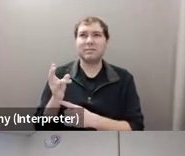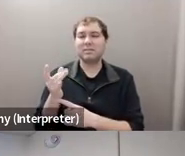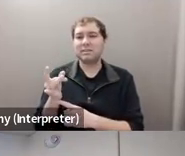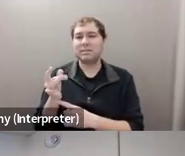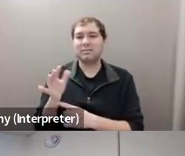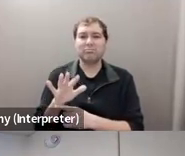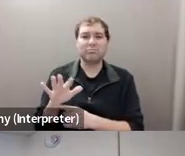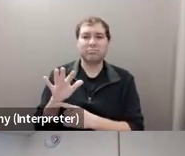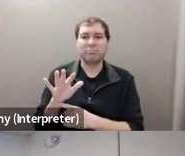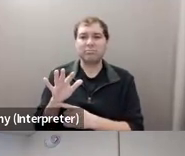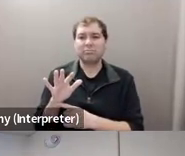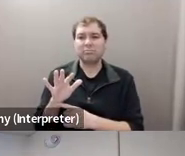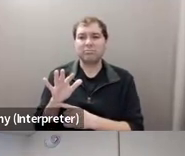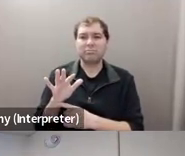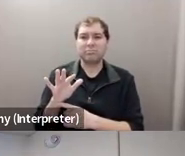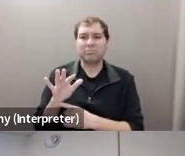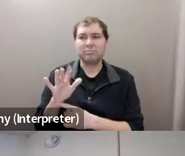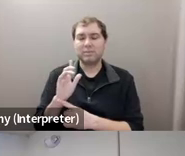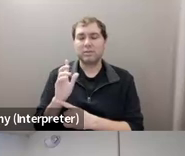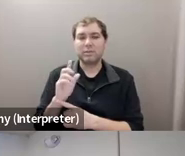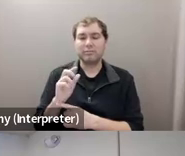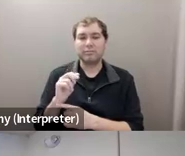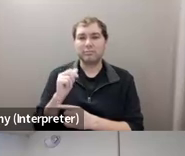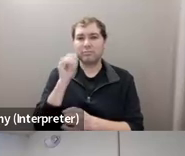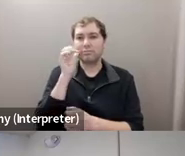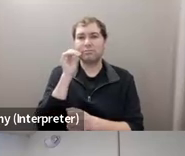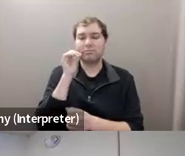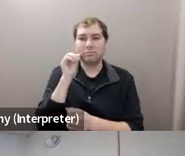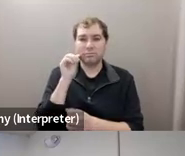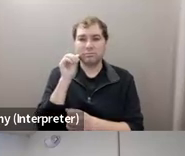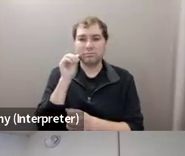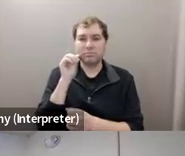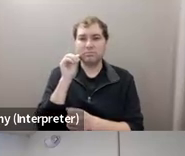17036717673: was kind of outrageous to me, one of them being that we couldn't